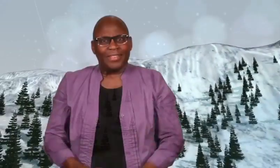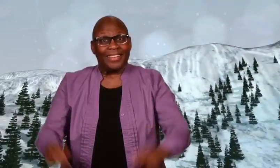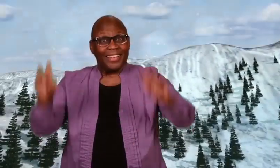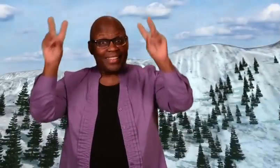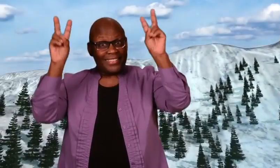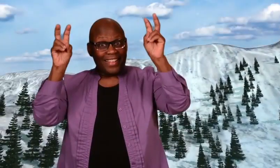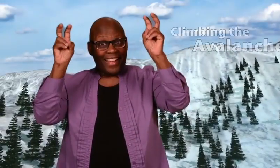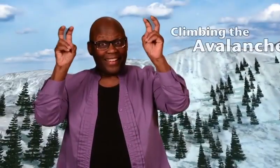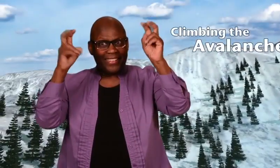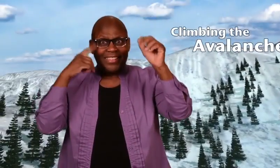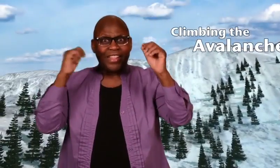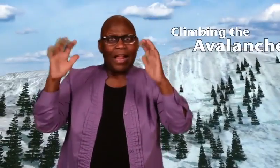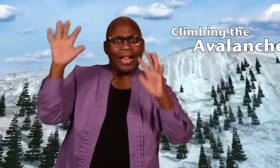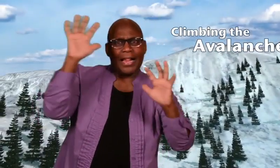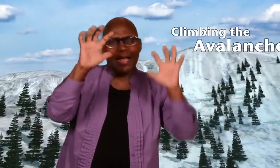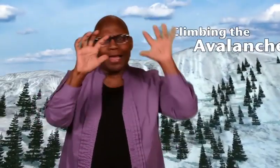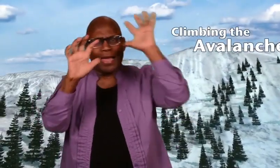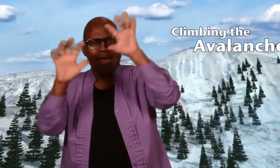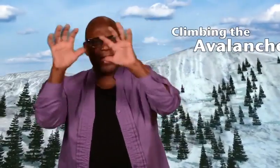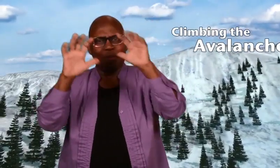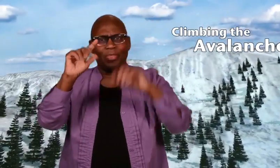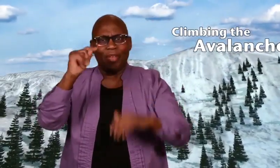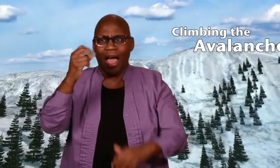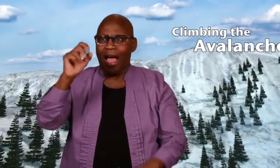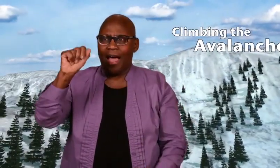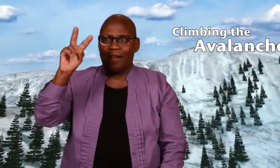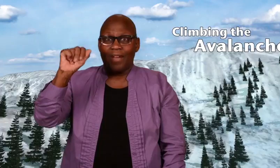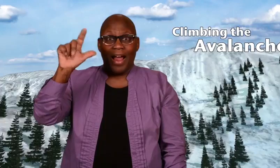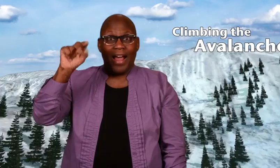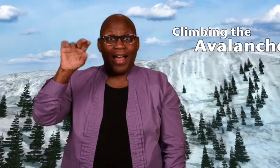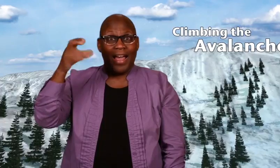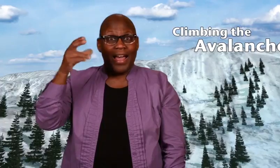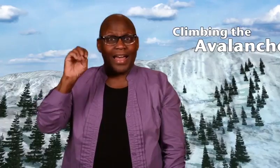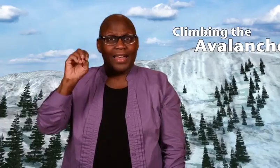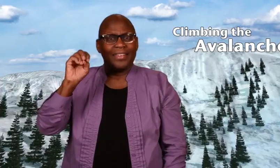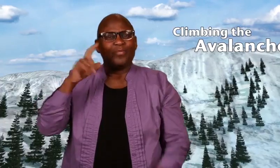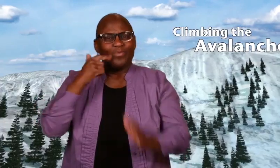I want to explain the meaning behind the title of this film, “Climbing the Avalanche.”